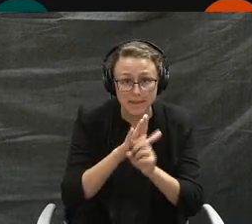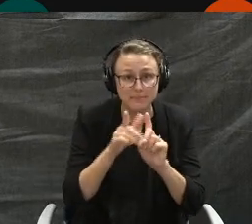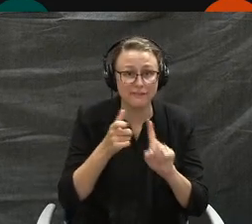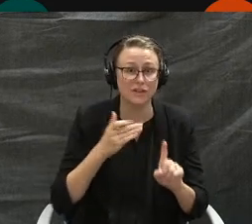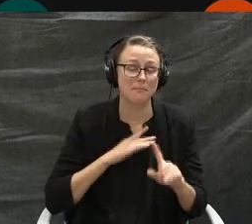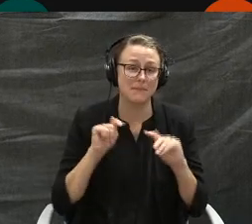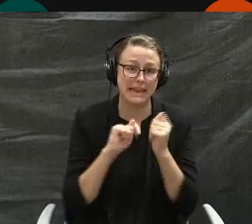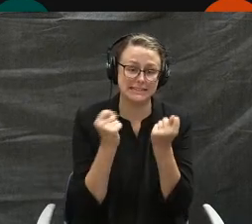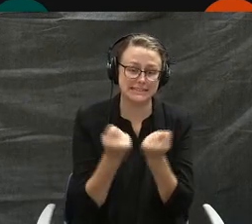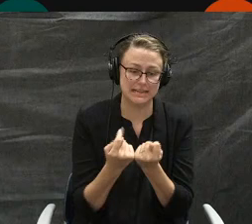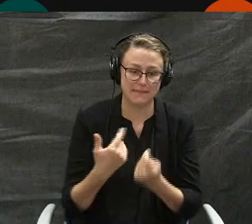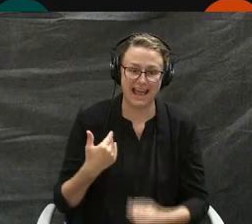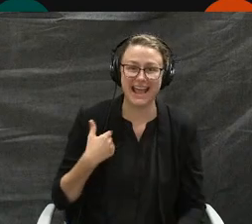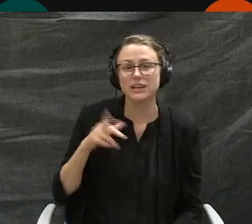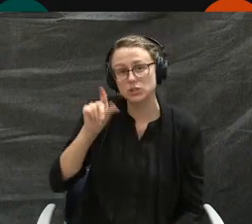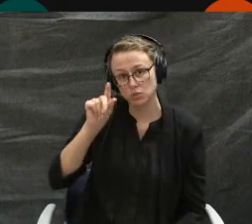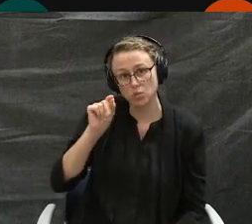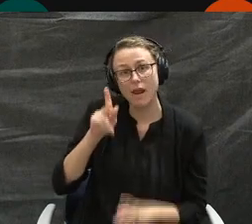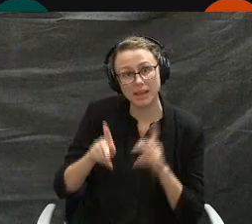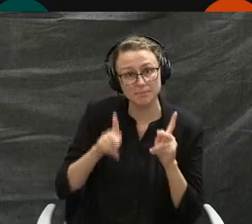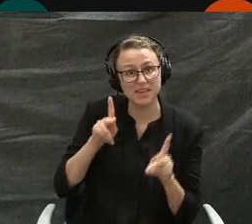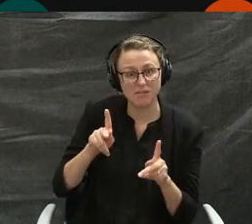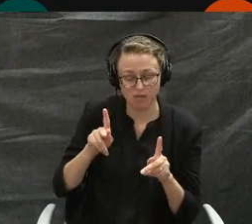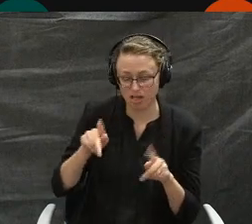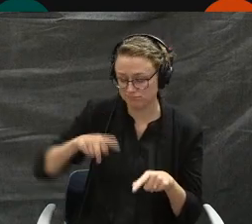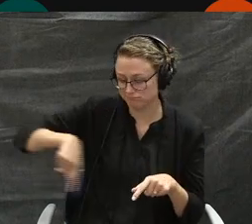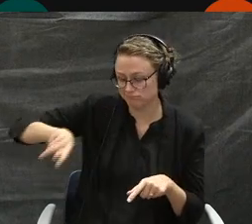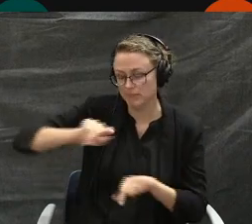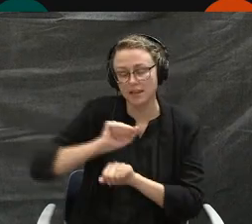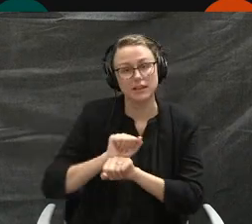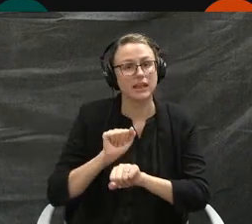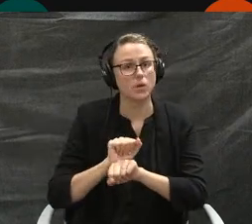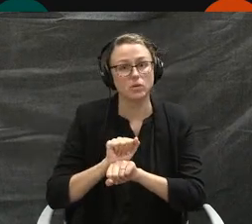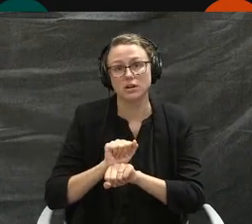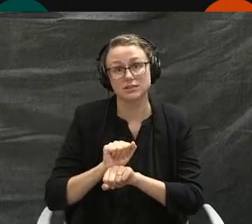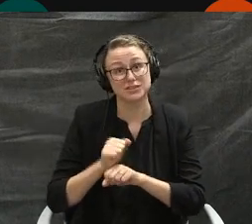had 20 people who worked up tremendous amount of time and